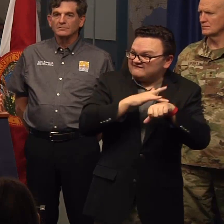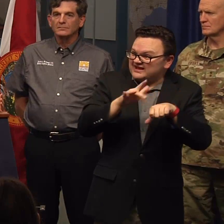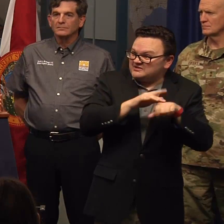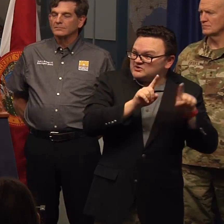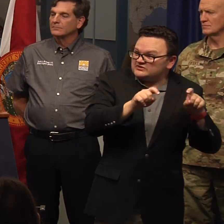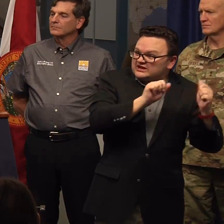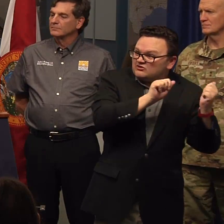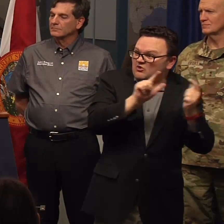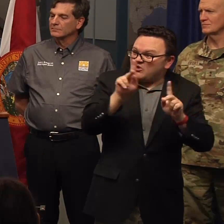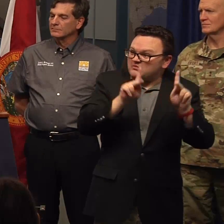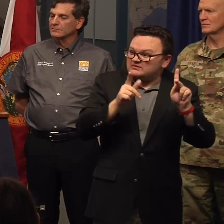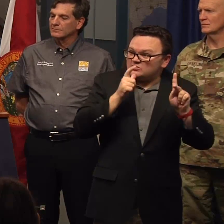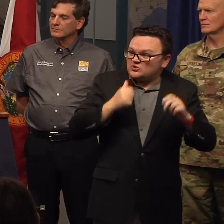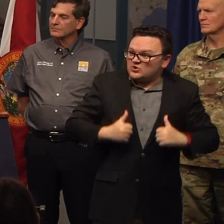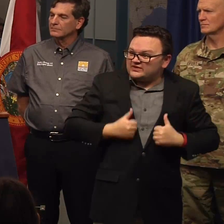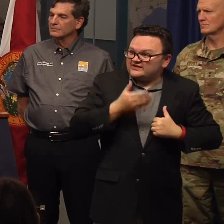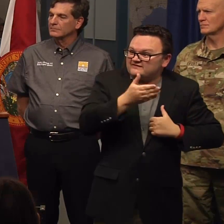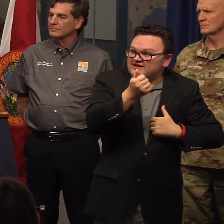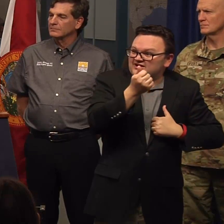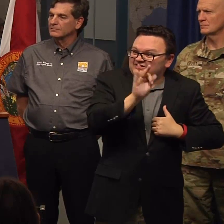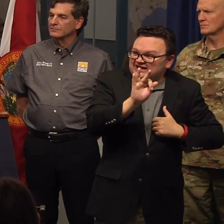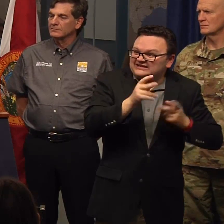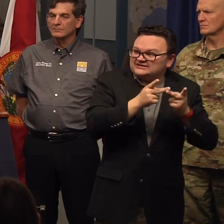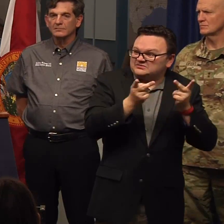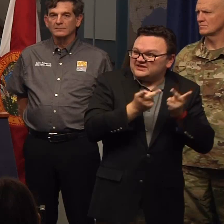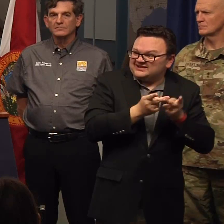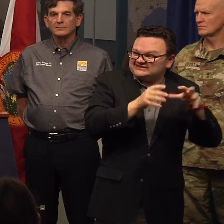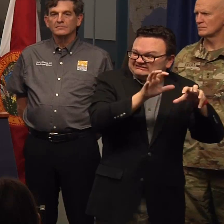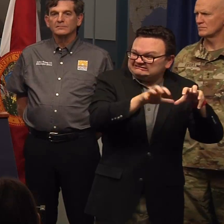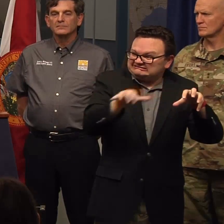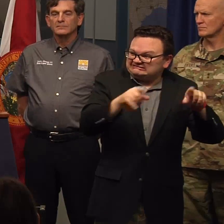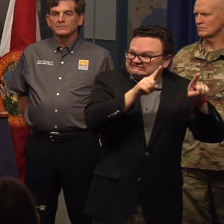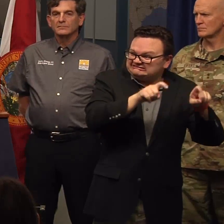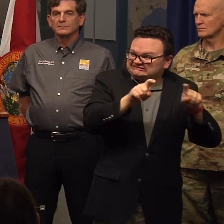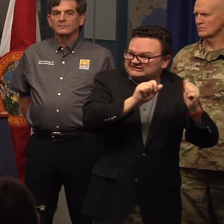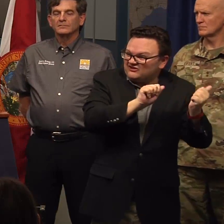RISK FOR COVID-19.